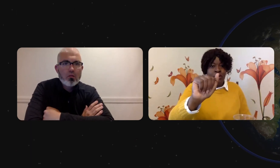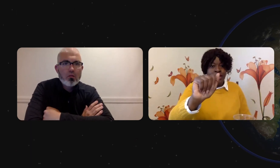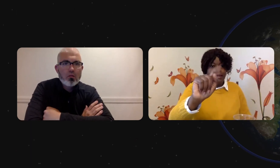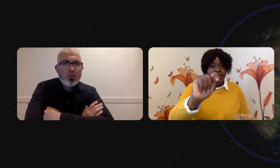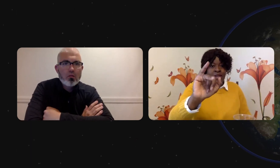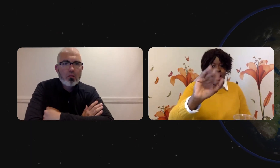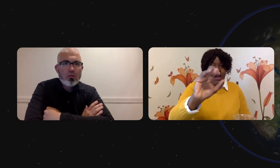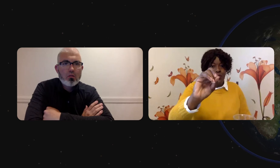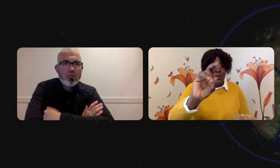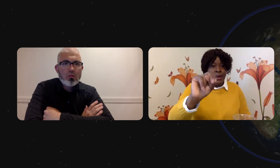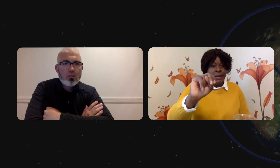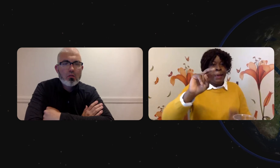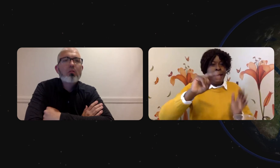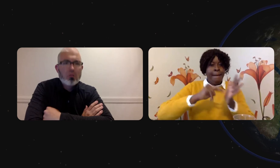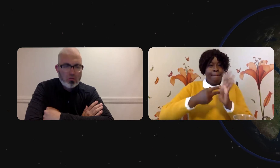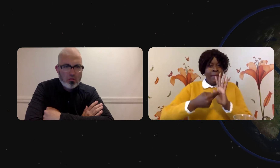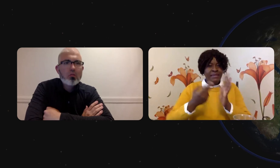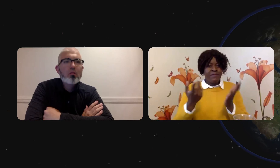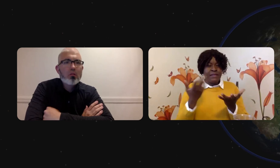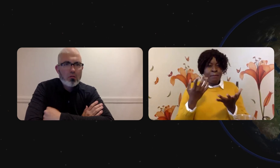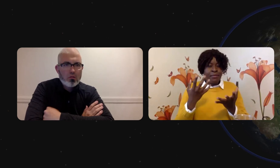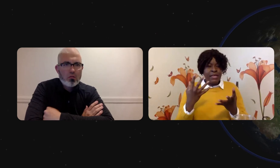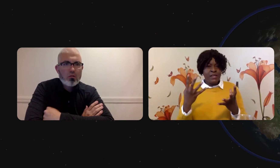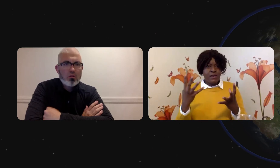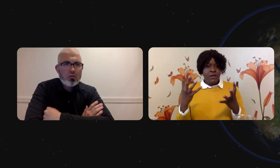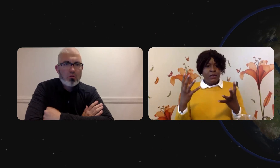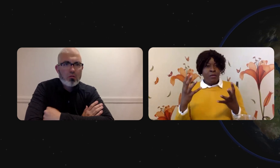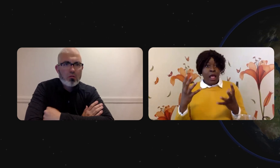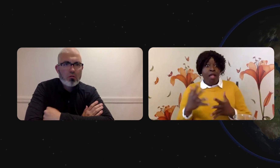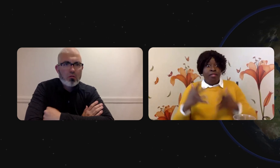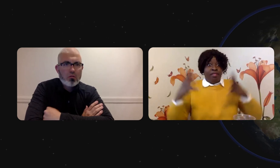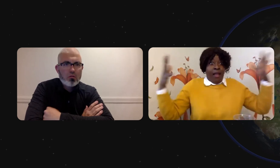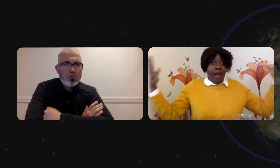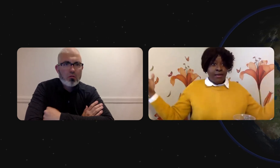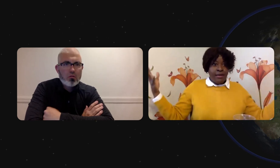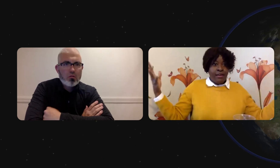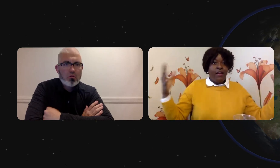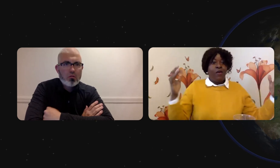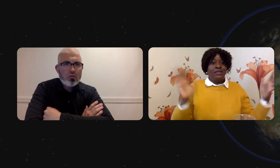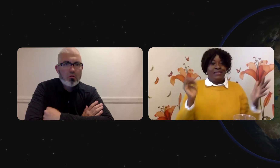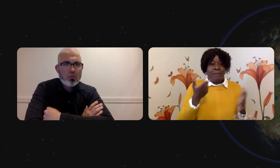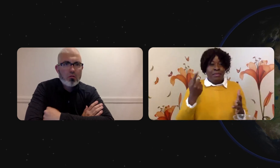Get the Potassium Iodate (K+ IO3-) in low concentration.